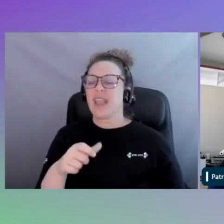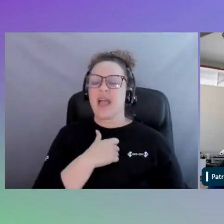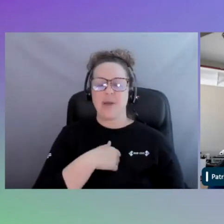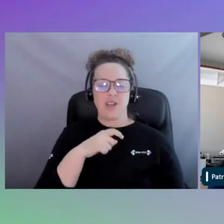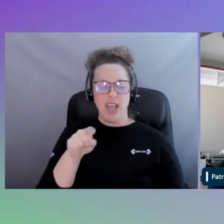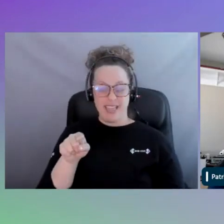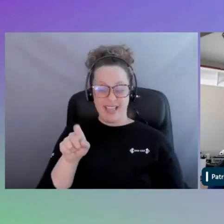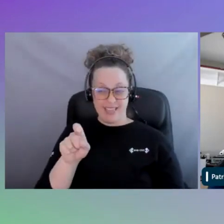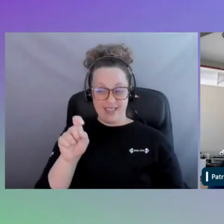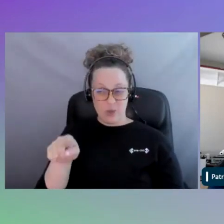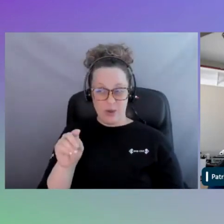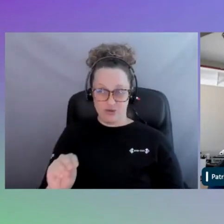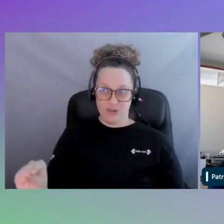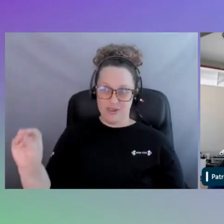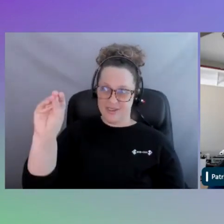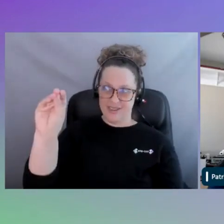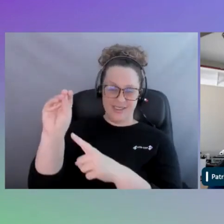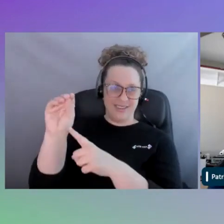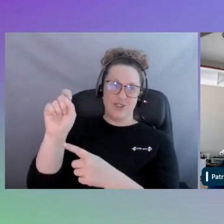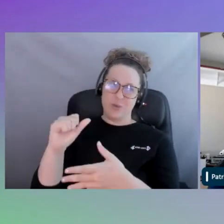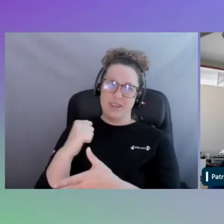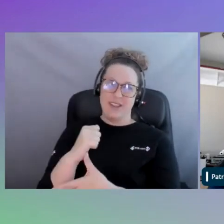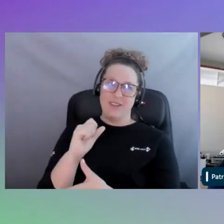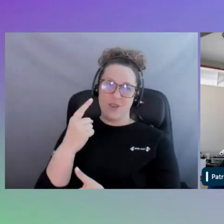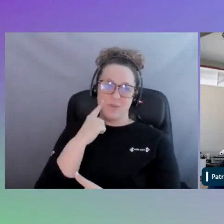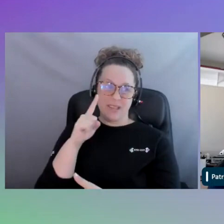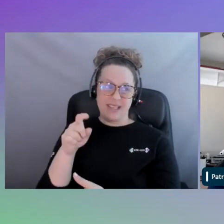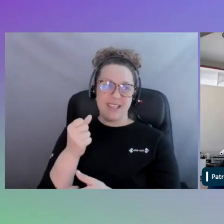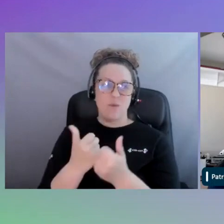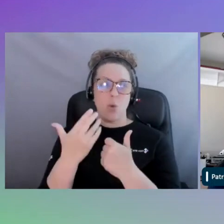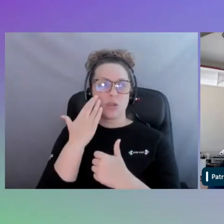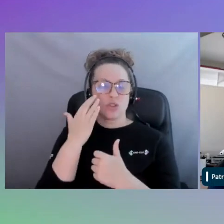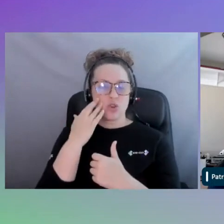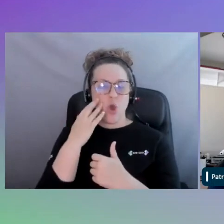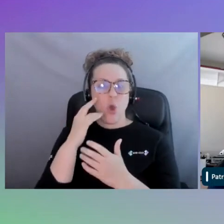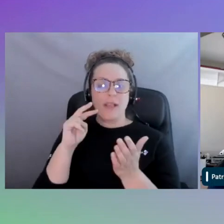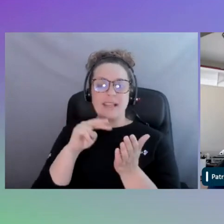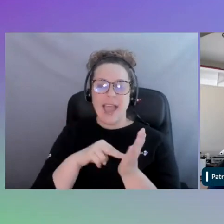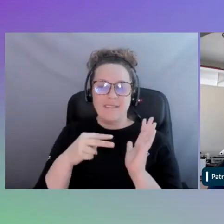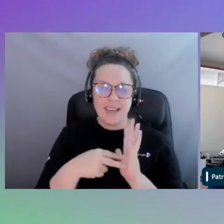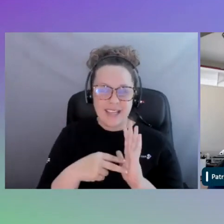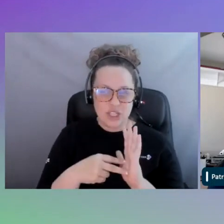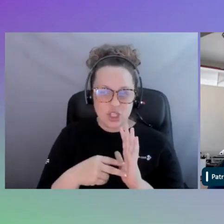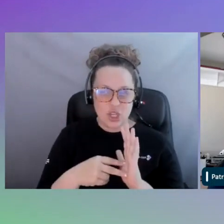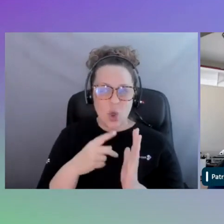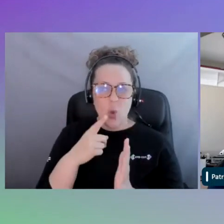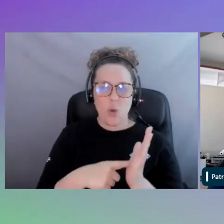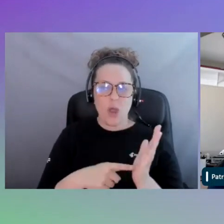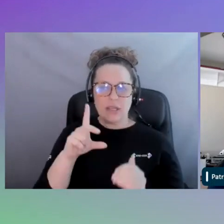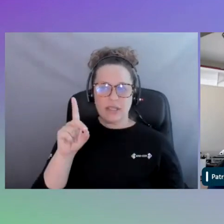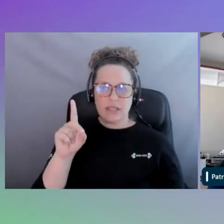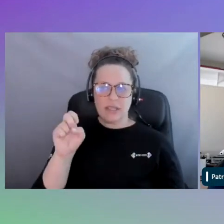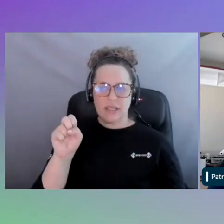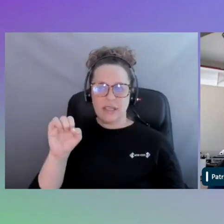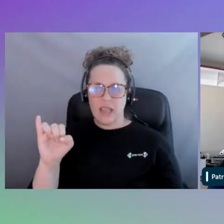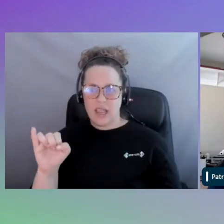wants to be on the same page here. And they were looking for some definitions. Okay What does Dei and ERG stand for. And is